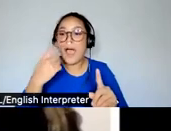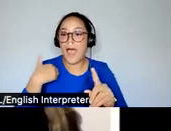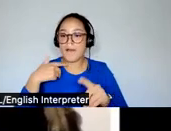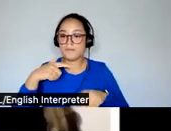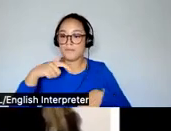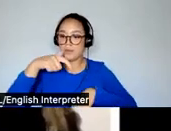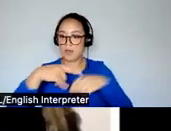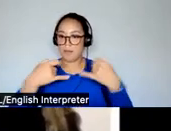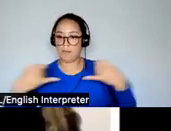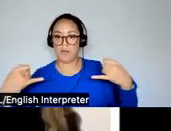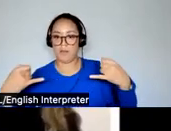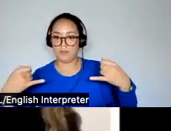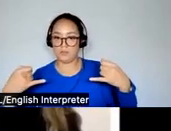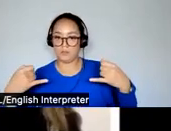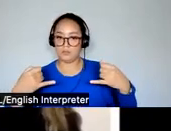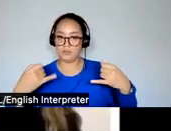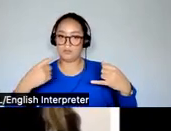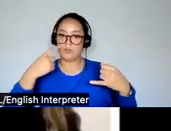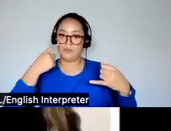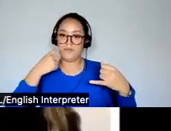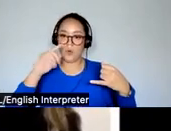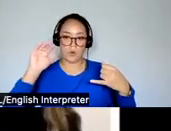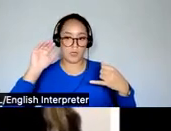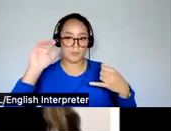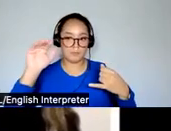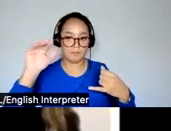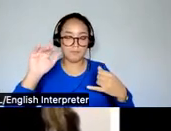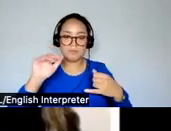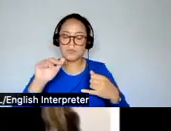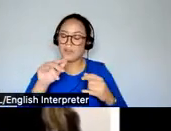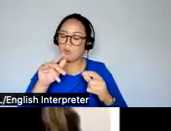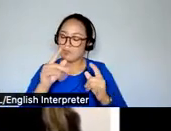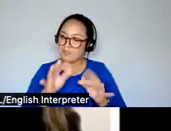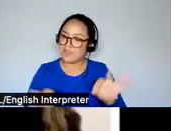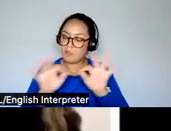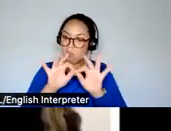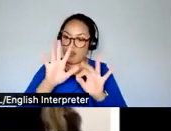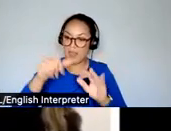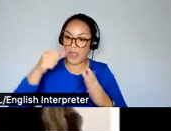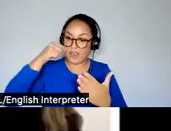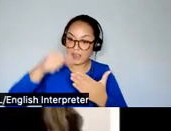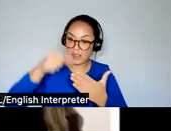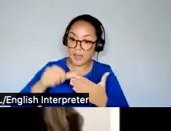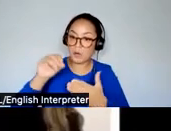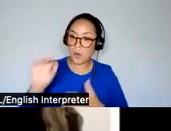It is very important to read again the letter of conditions that is sent to you after we receive approval.